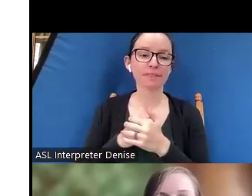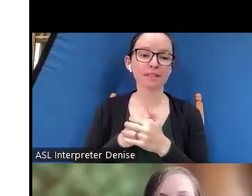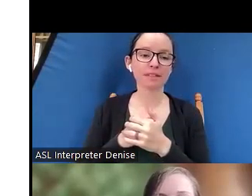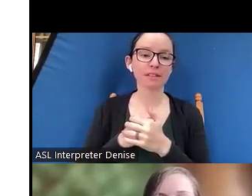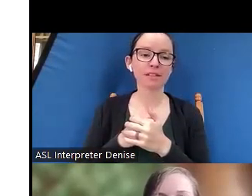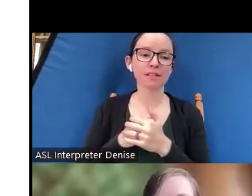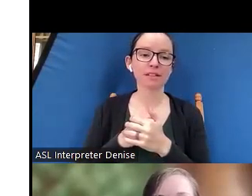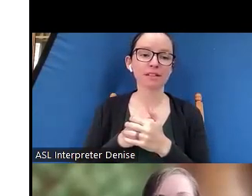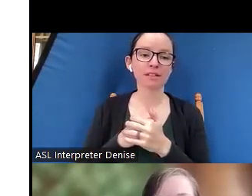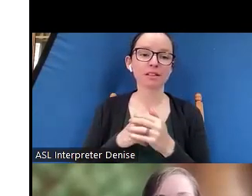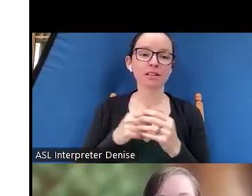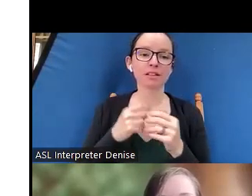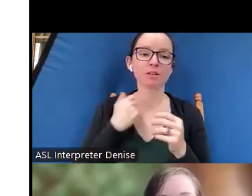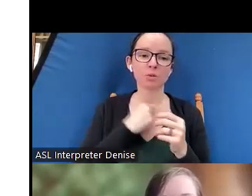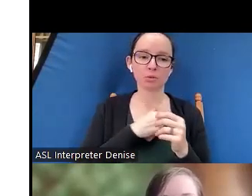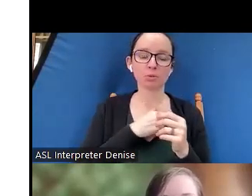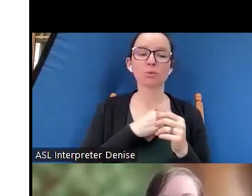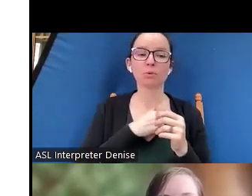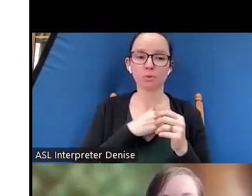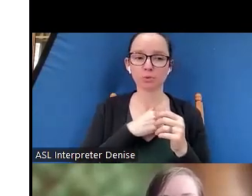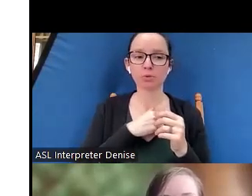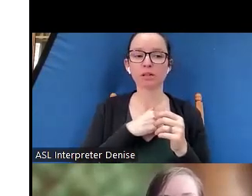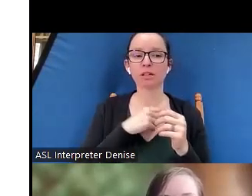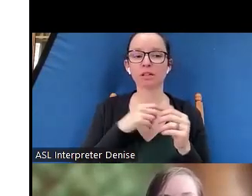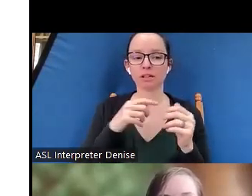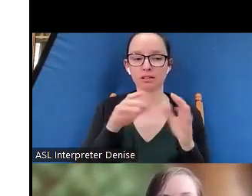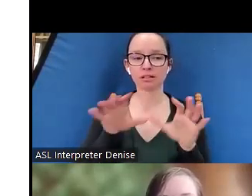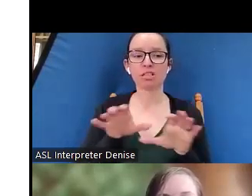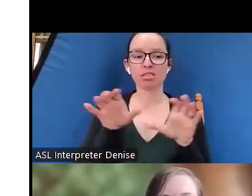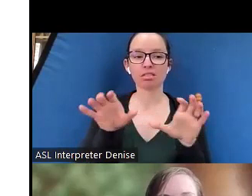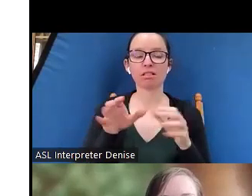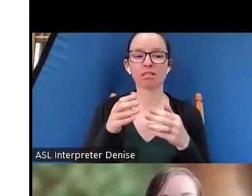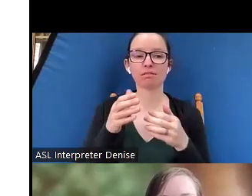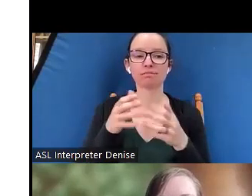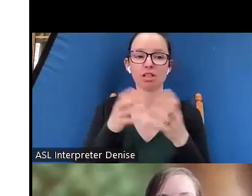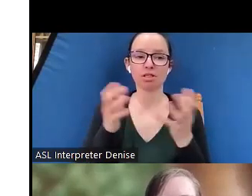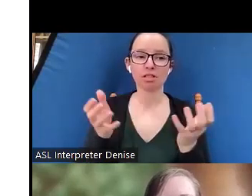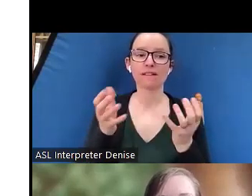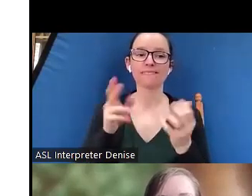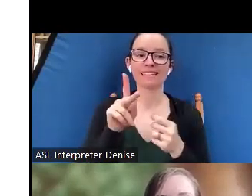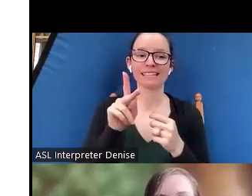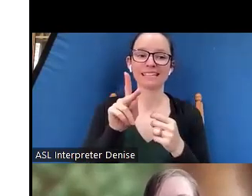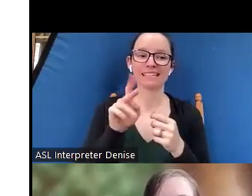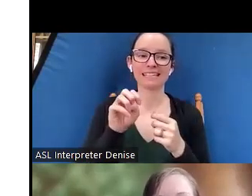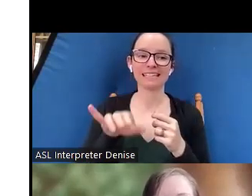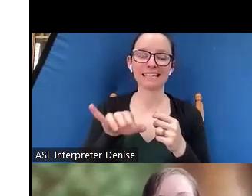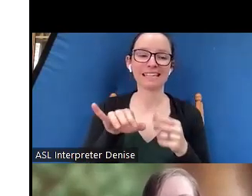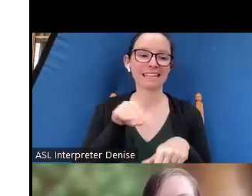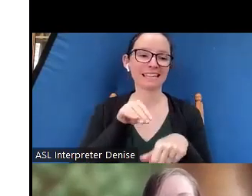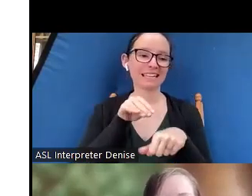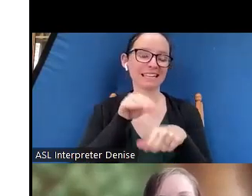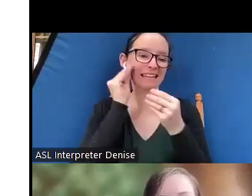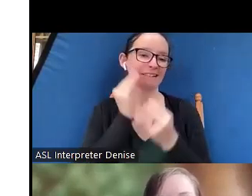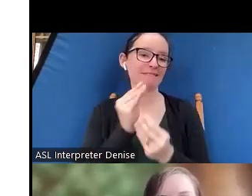interviews with the SAS project leads in particular, so program directors as well as some project managers.